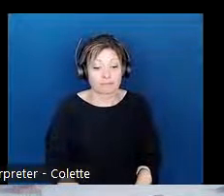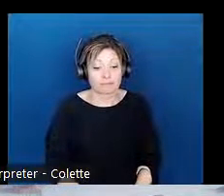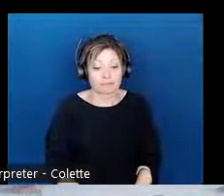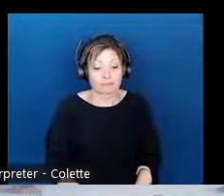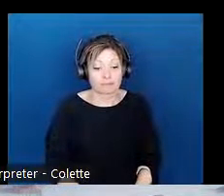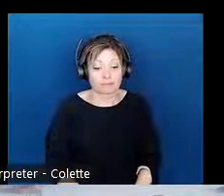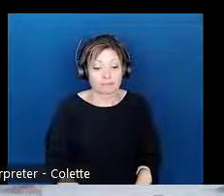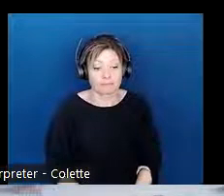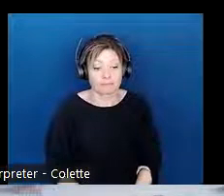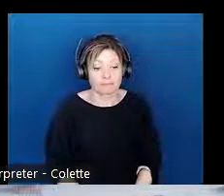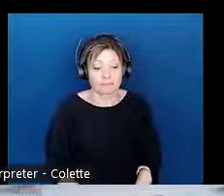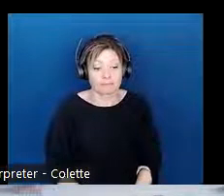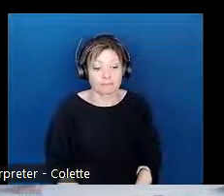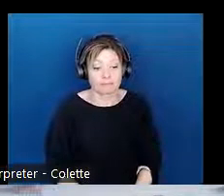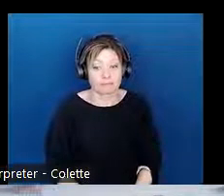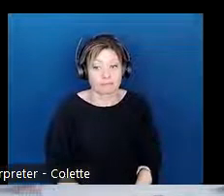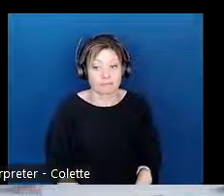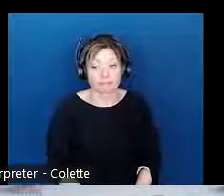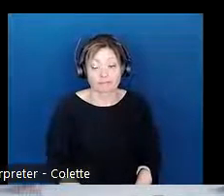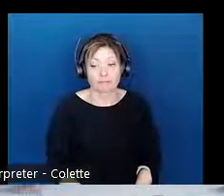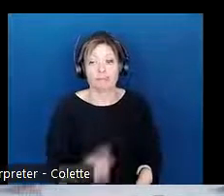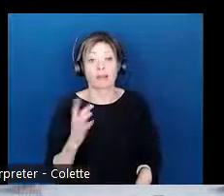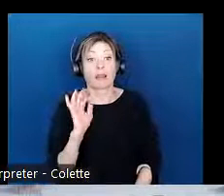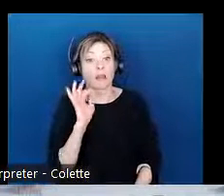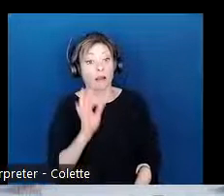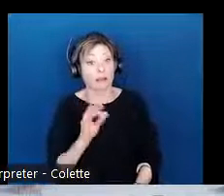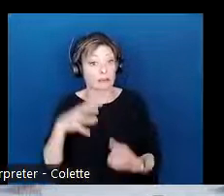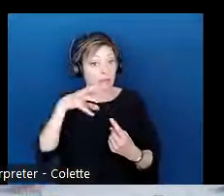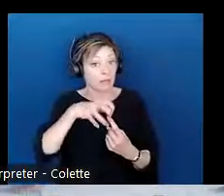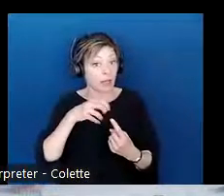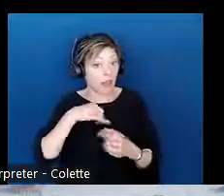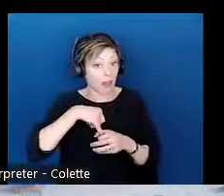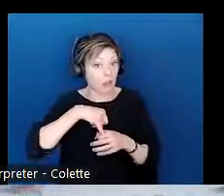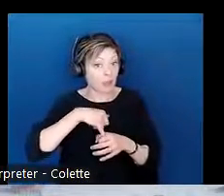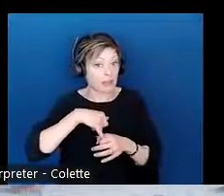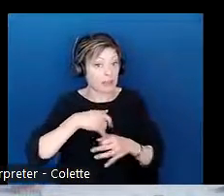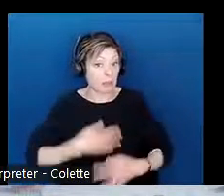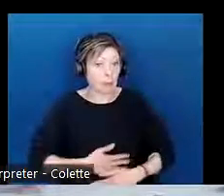Are many of these are poisonous? Yes so the flyer Garrick is poisonous